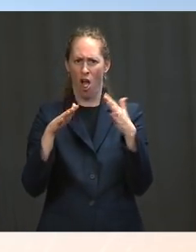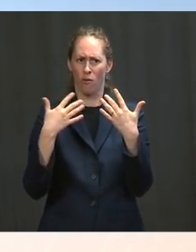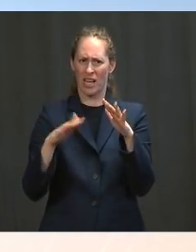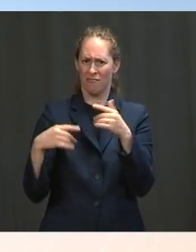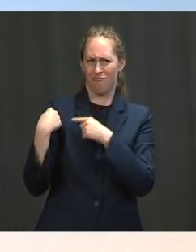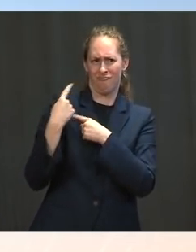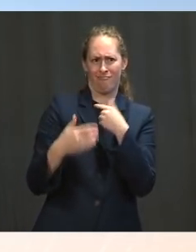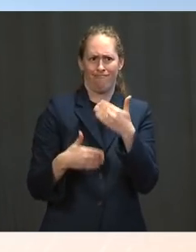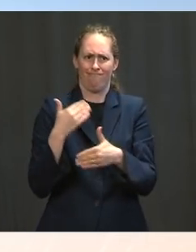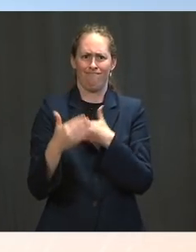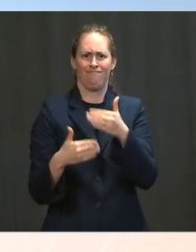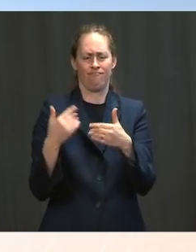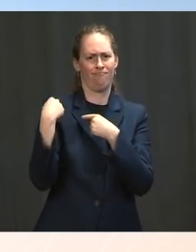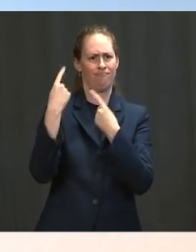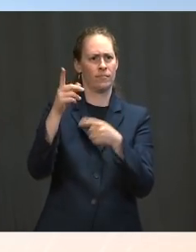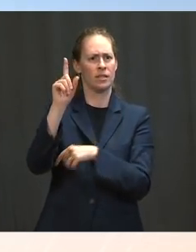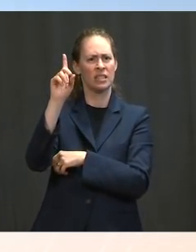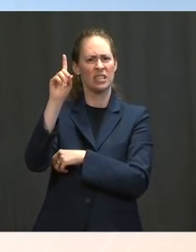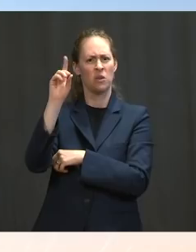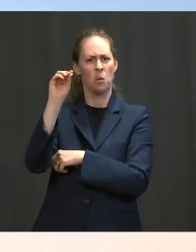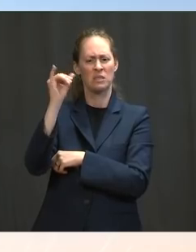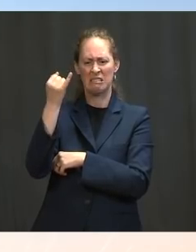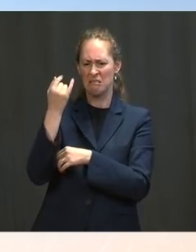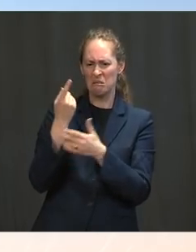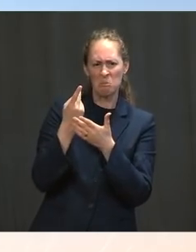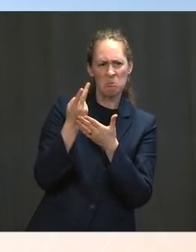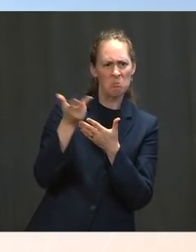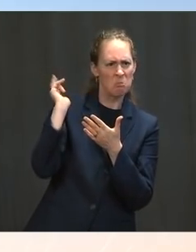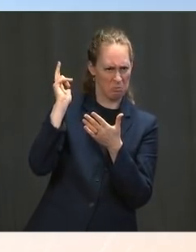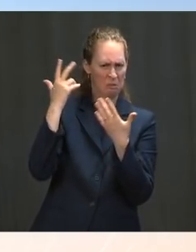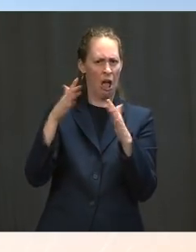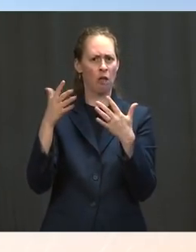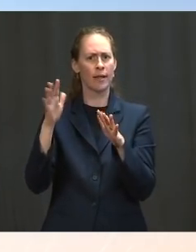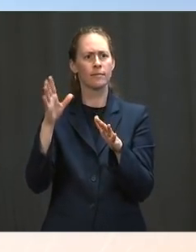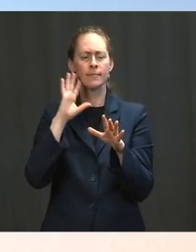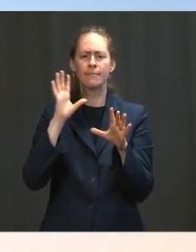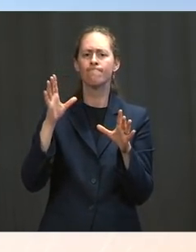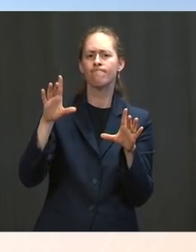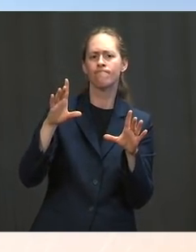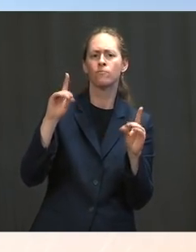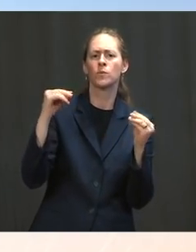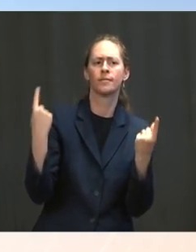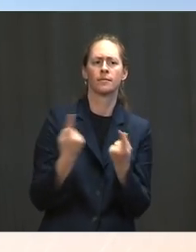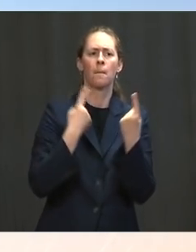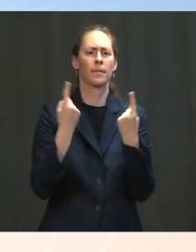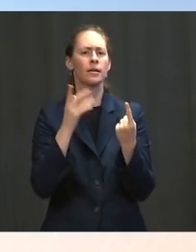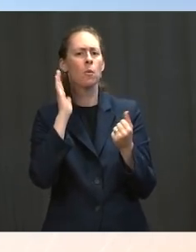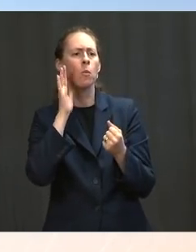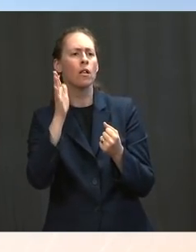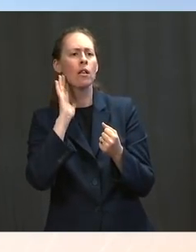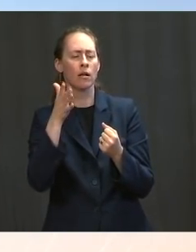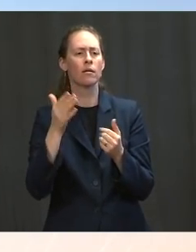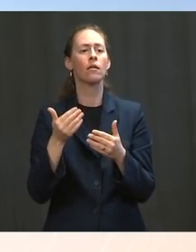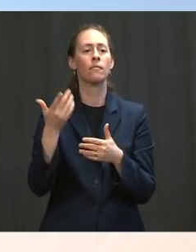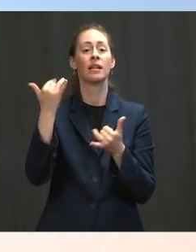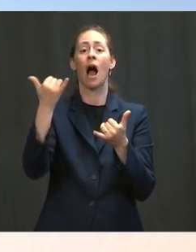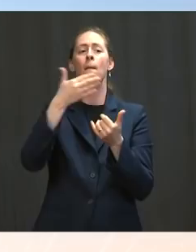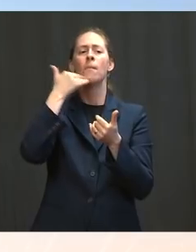a step just a few weeks ago, and we are continuing to up our partnership with the private sector, which is a key part of best practices